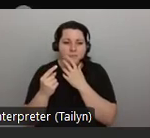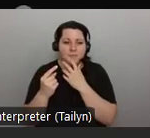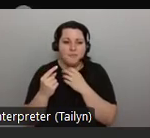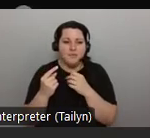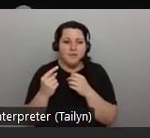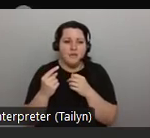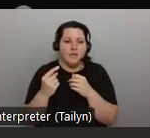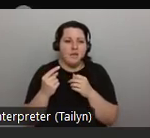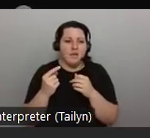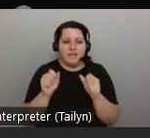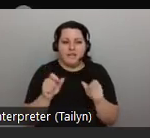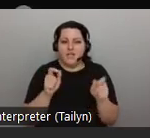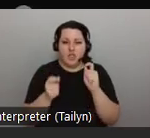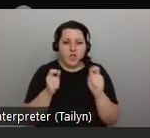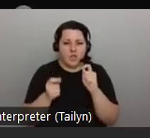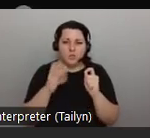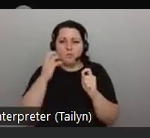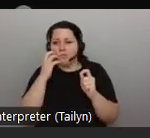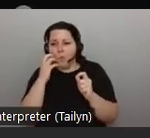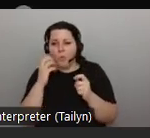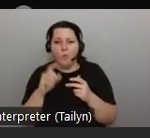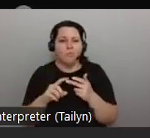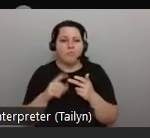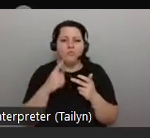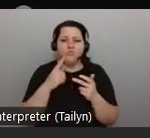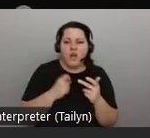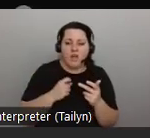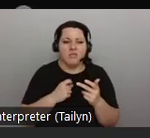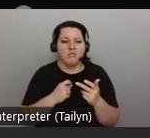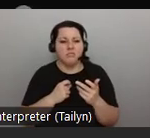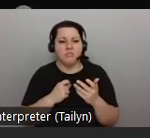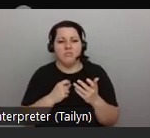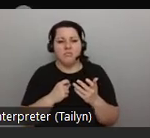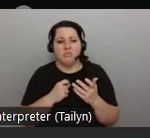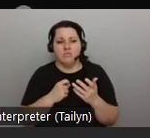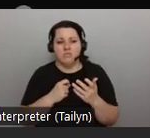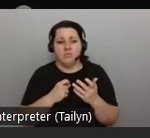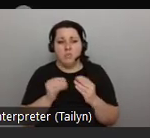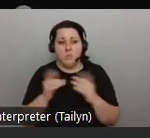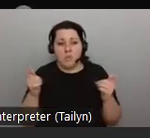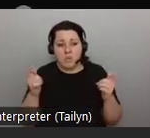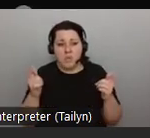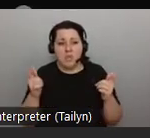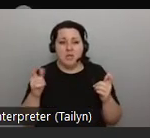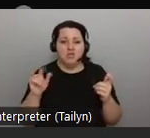See can make your heading, you can change this, make it bold, make it read,